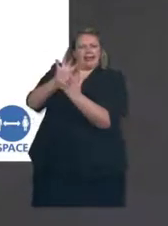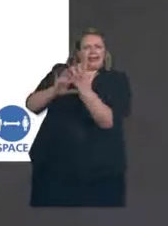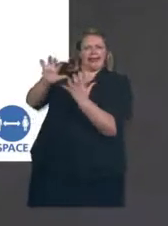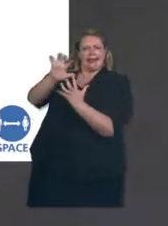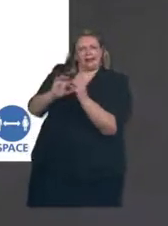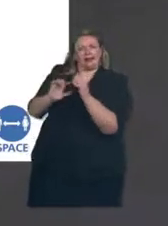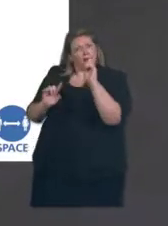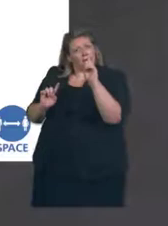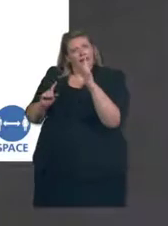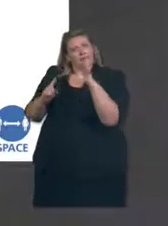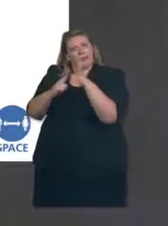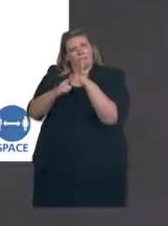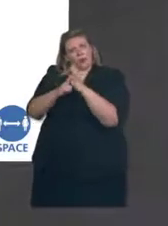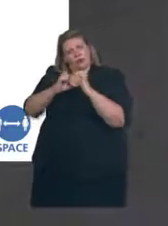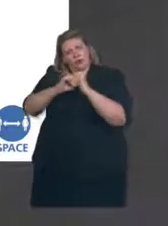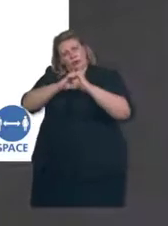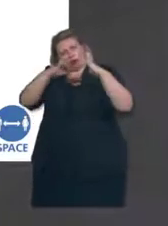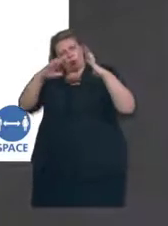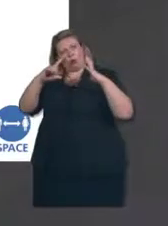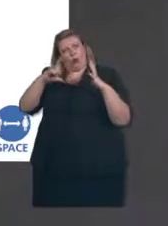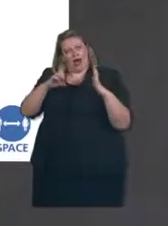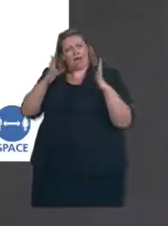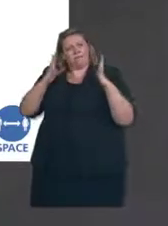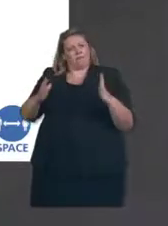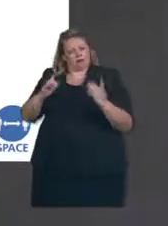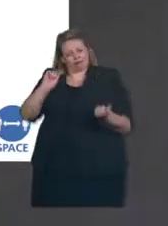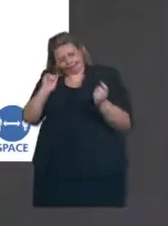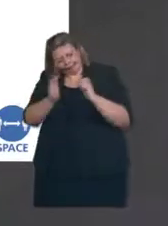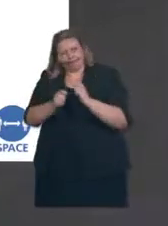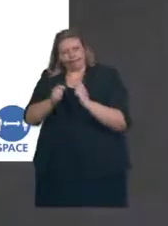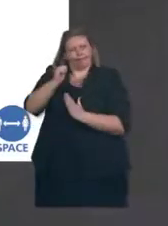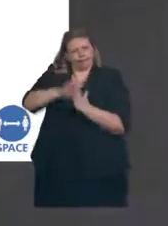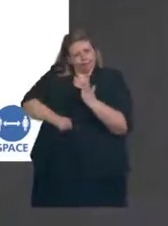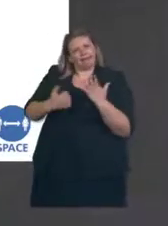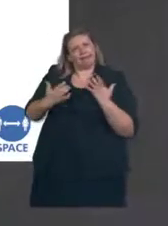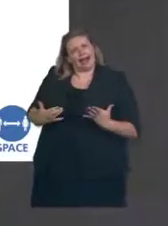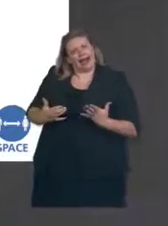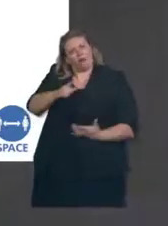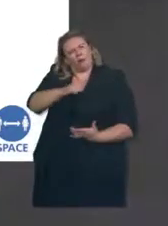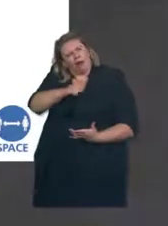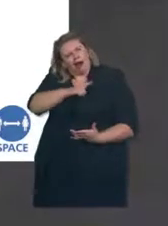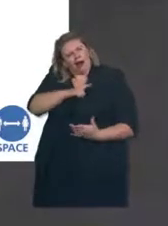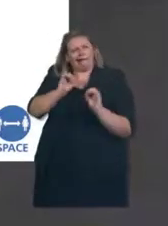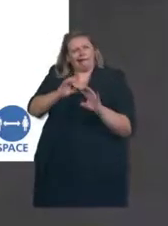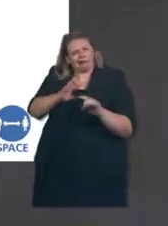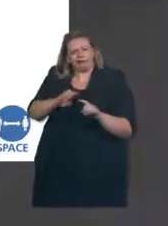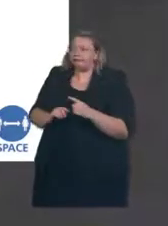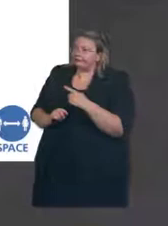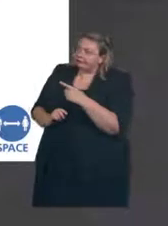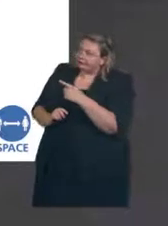is we have three other major contries in Europe and what we've done is we moved the timelines